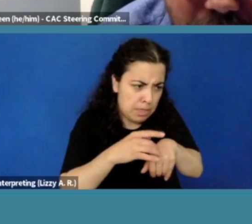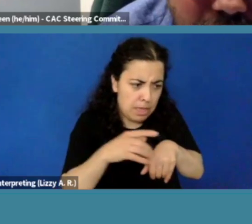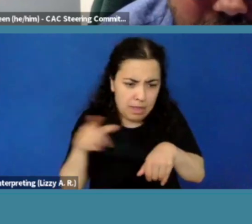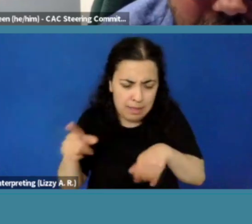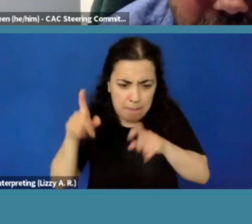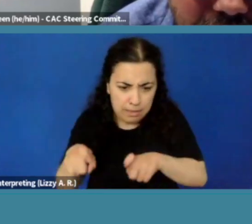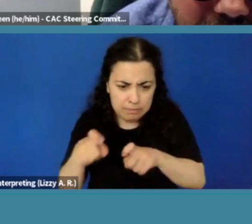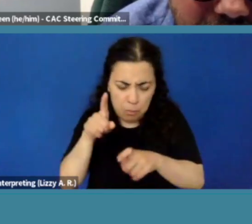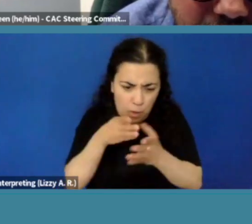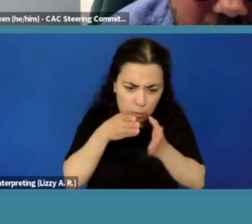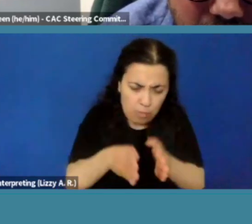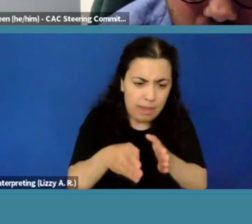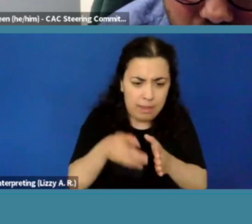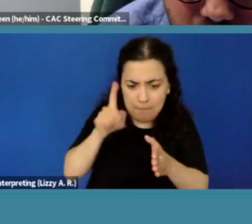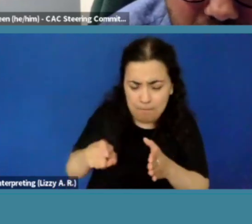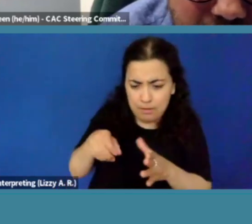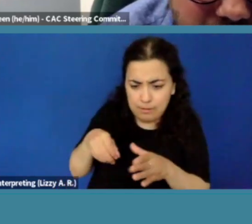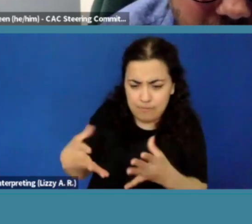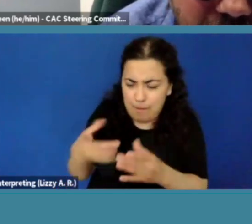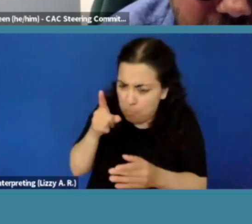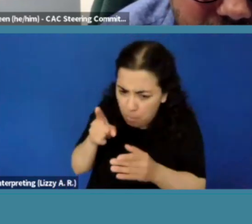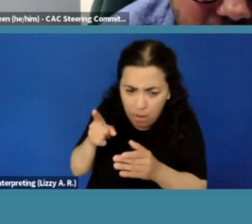has to be one thing, that there has to be one way to interact